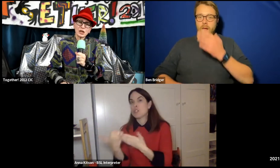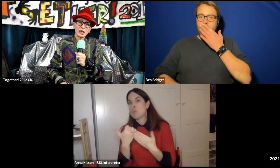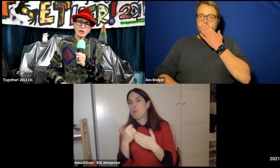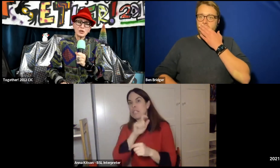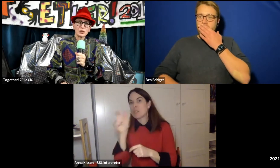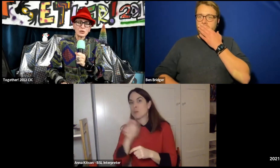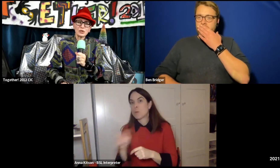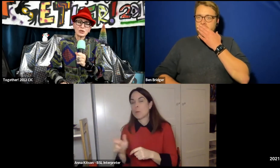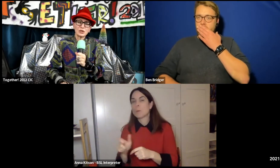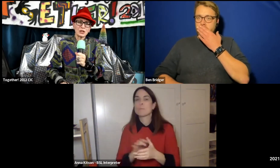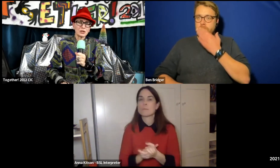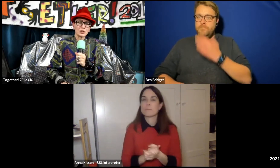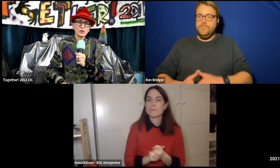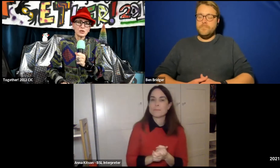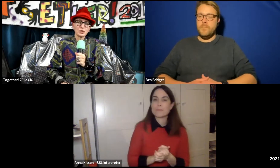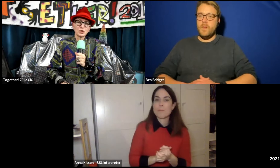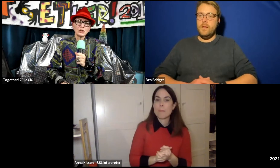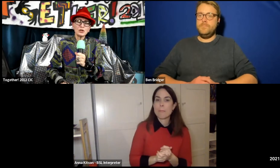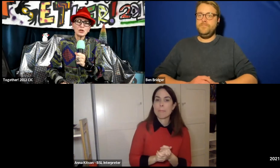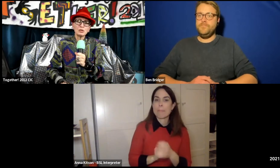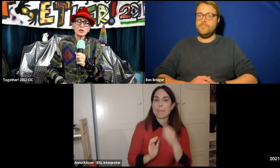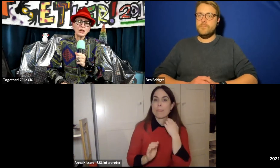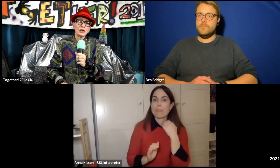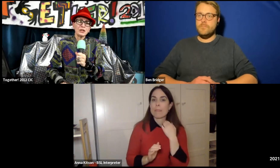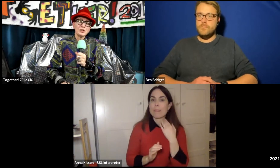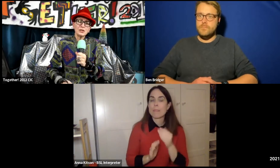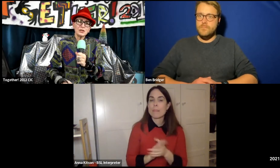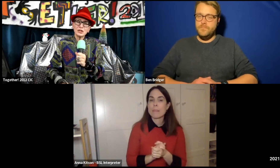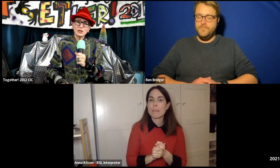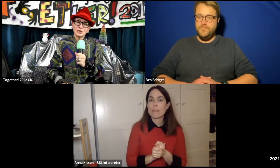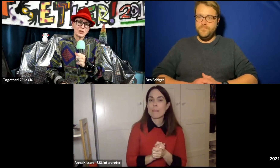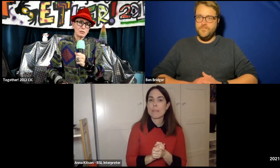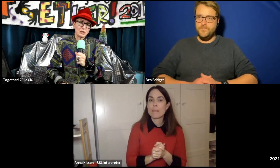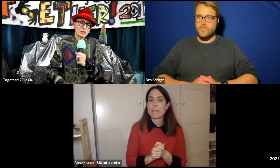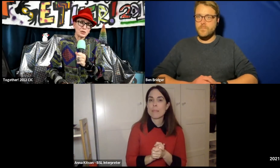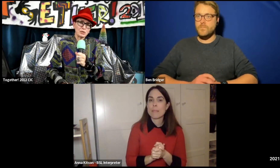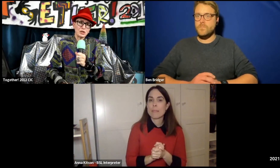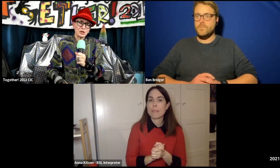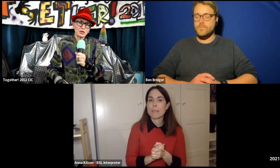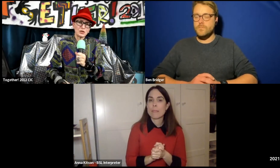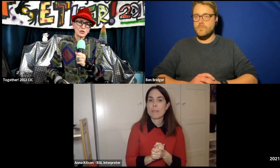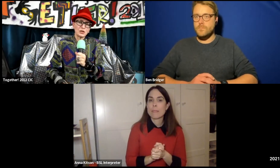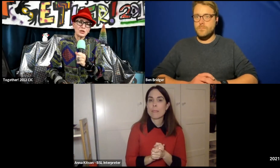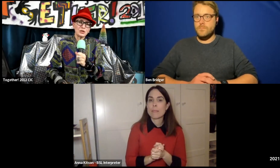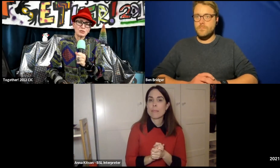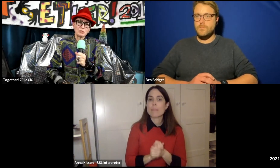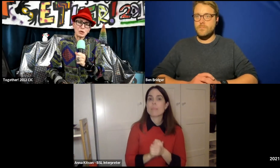and activist Julie Newman is indeed in the house with me, just in a different